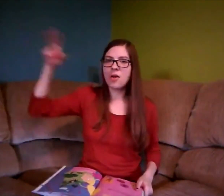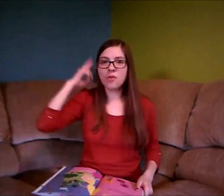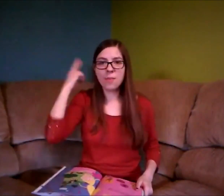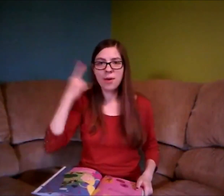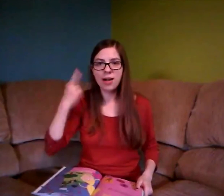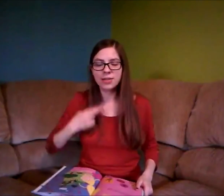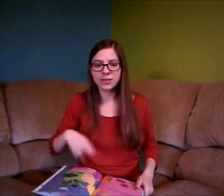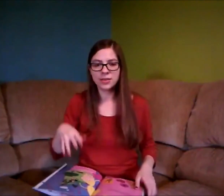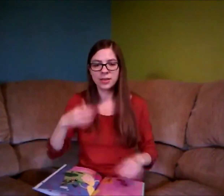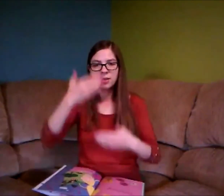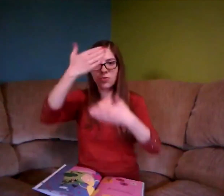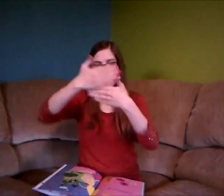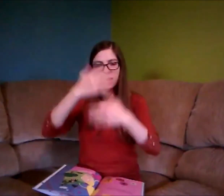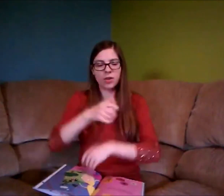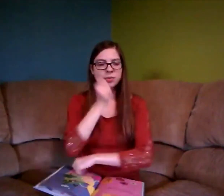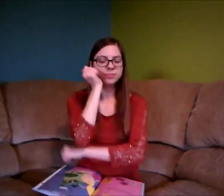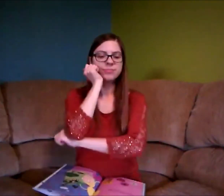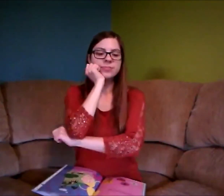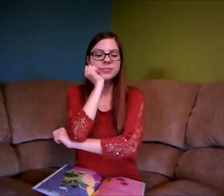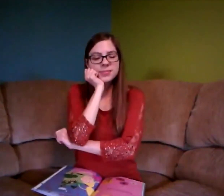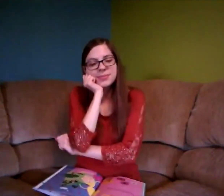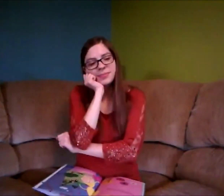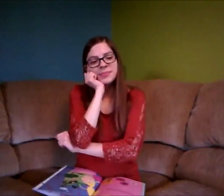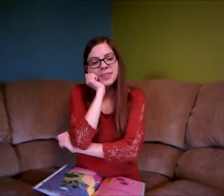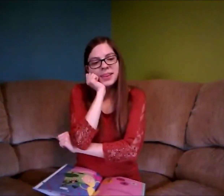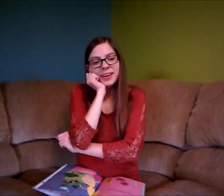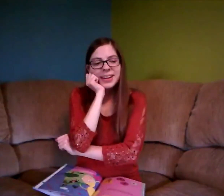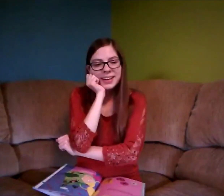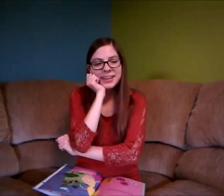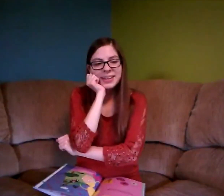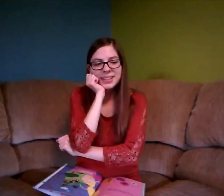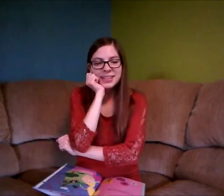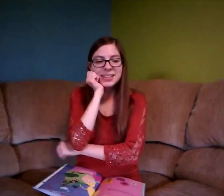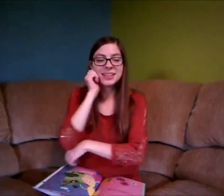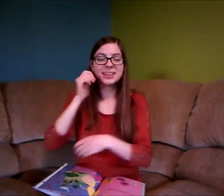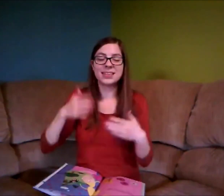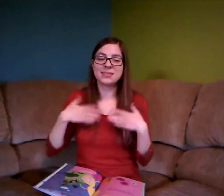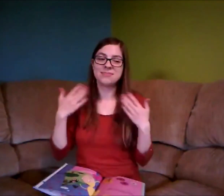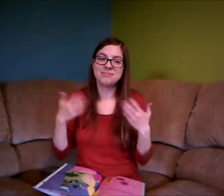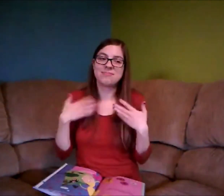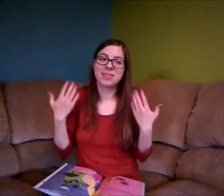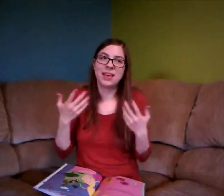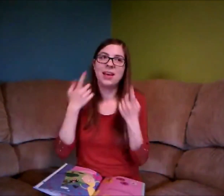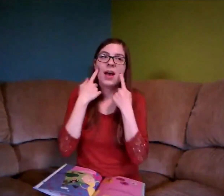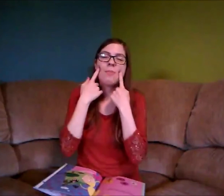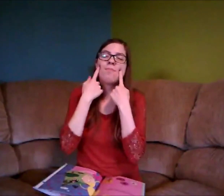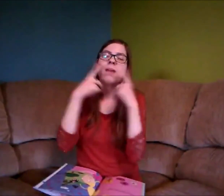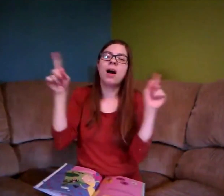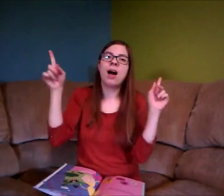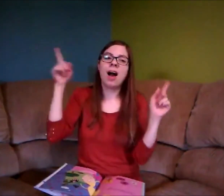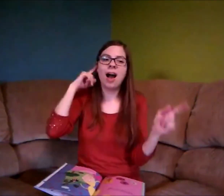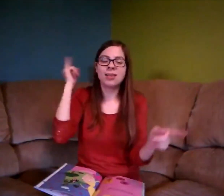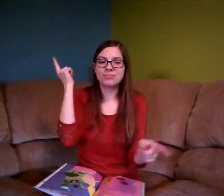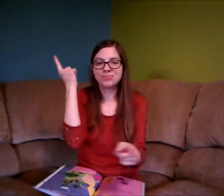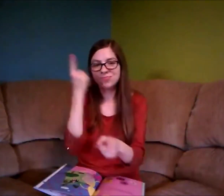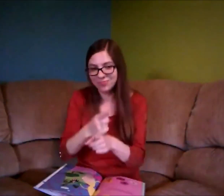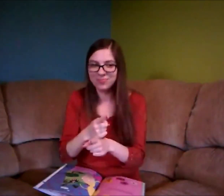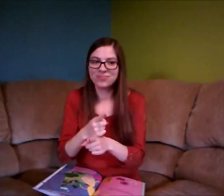Rapunzel watched them ride from sight. "I'm glad I finally heard him right!"